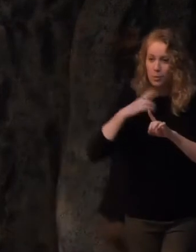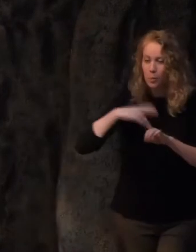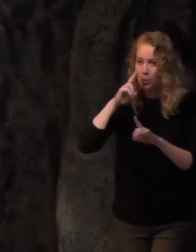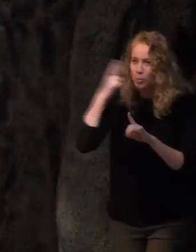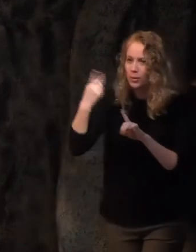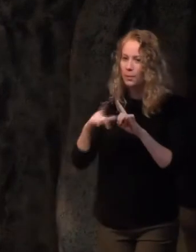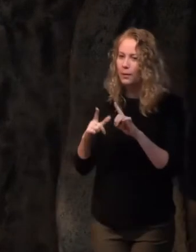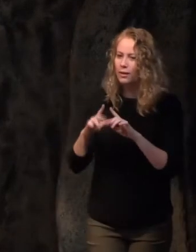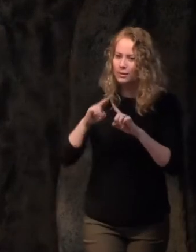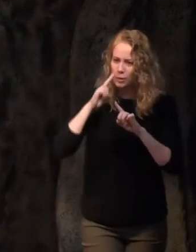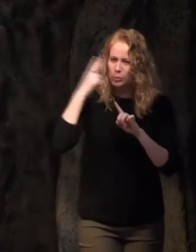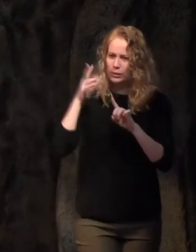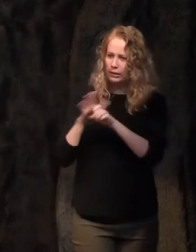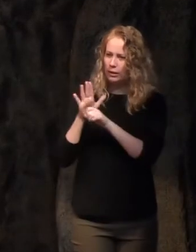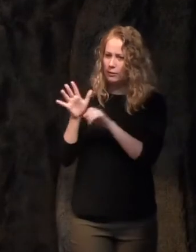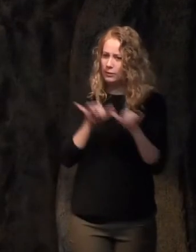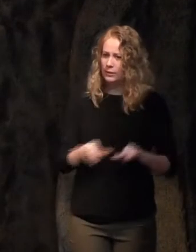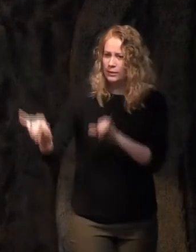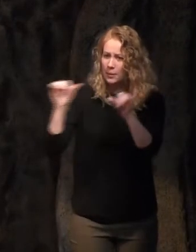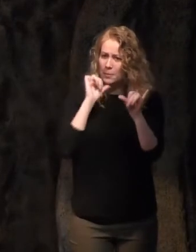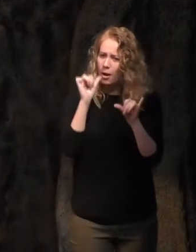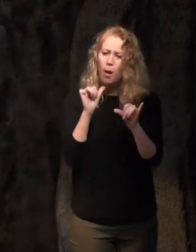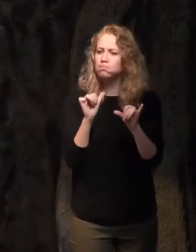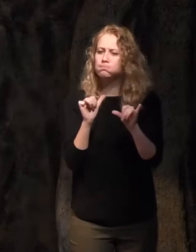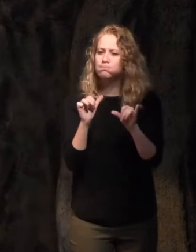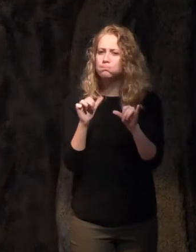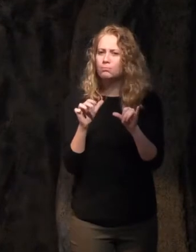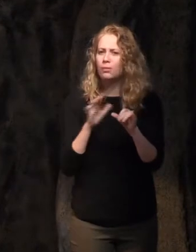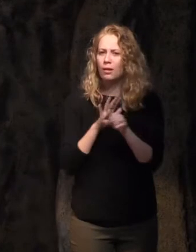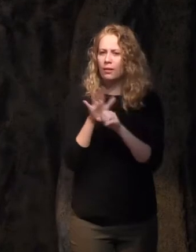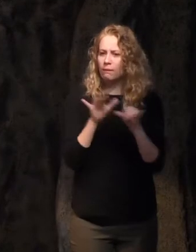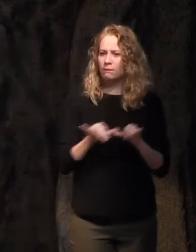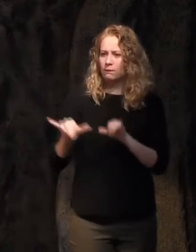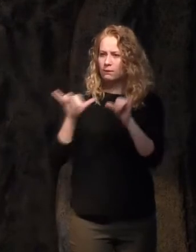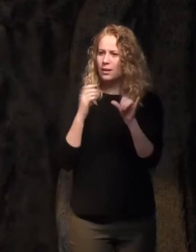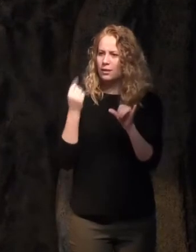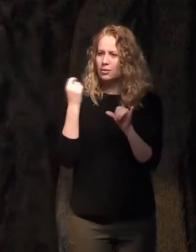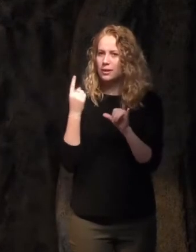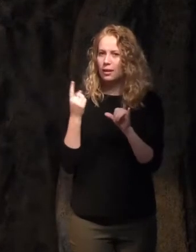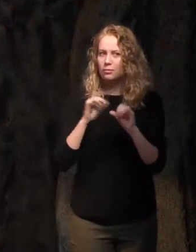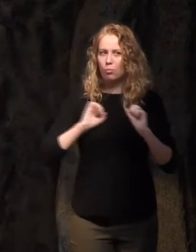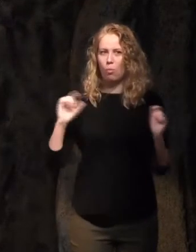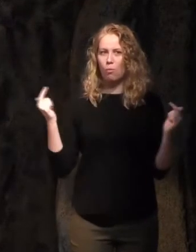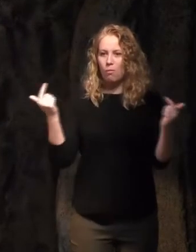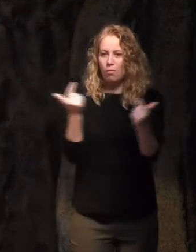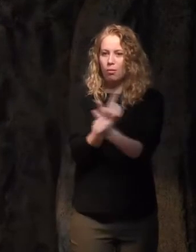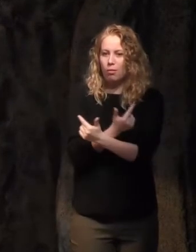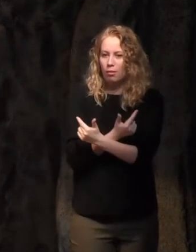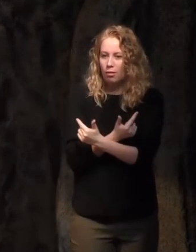with you into this room because I think it's undeniable that all of us, very much,